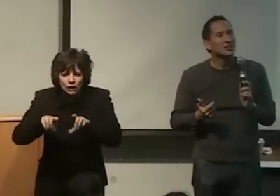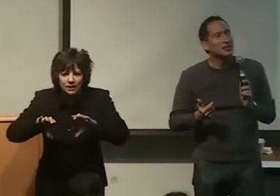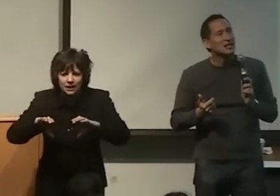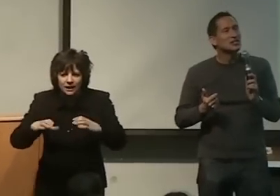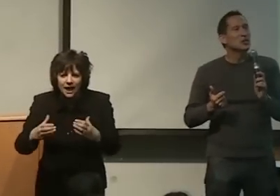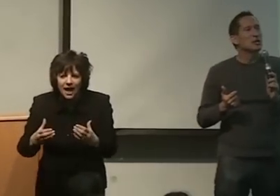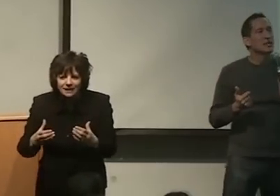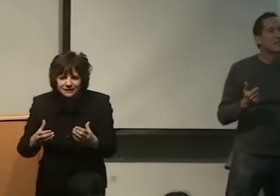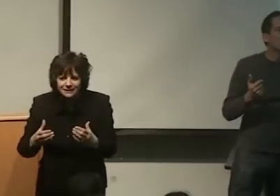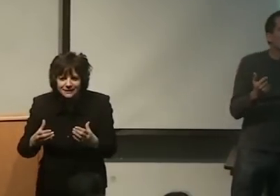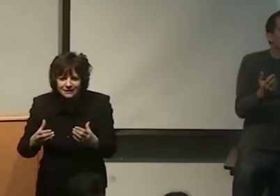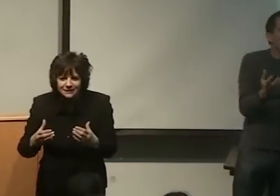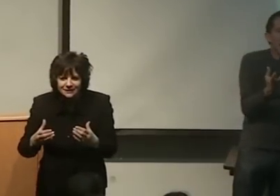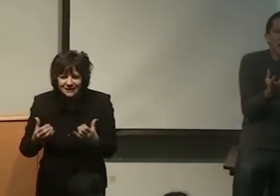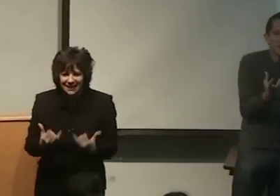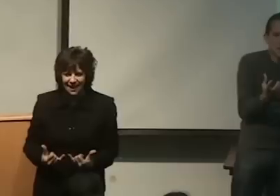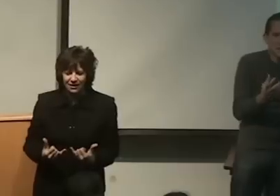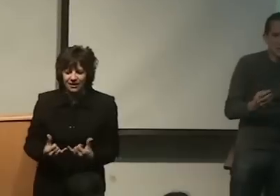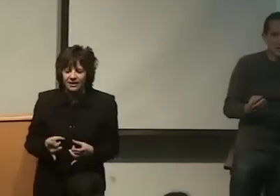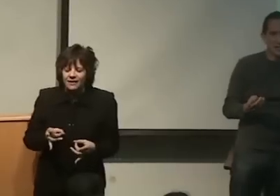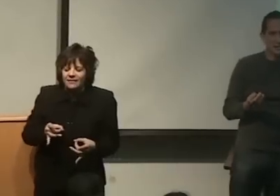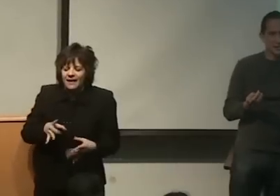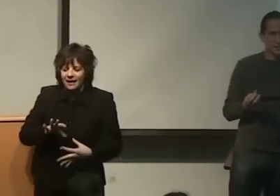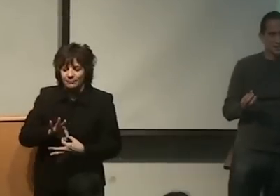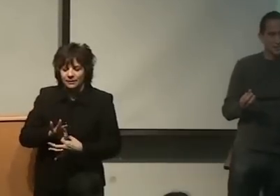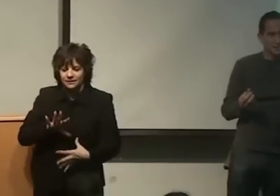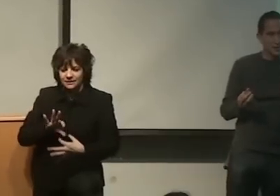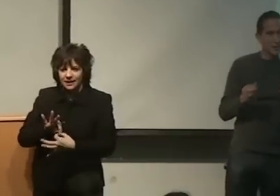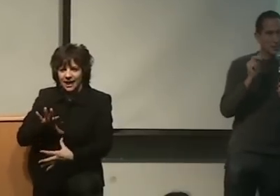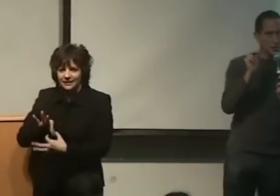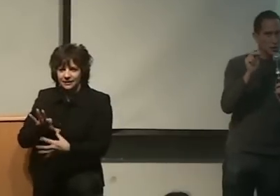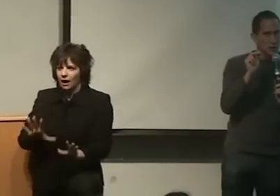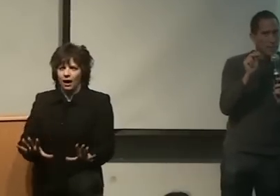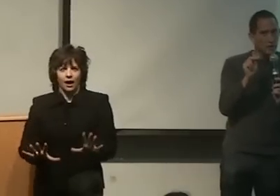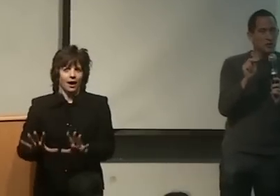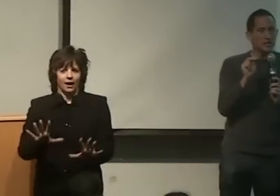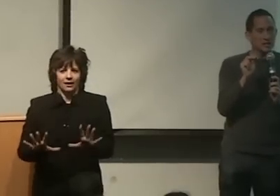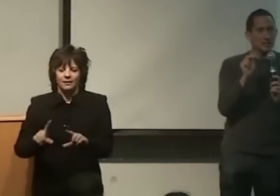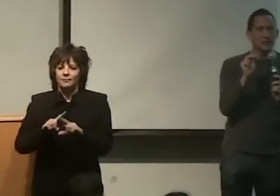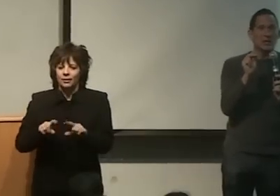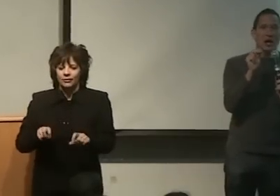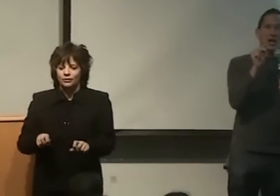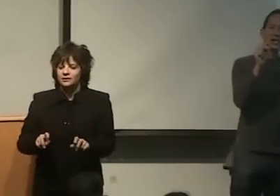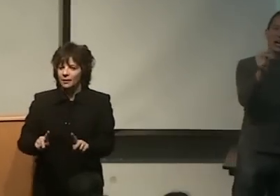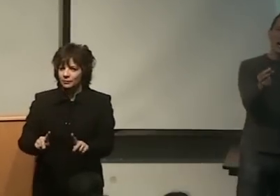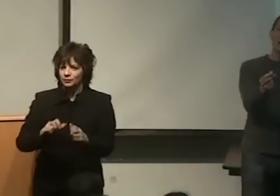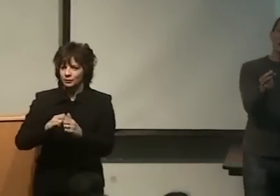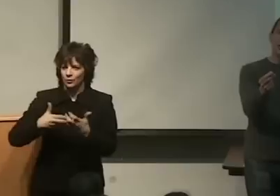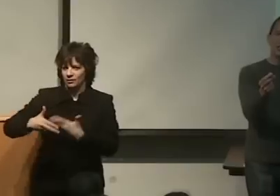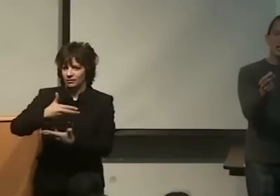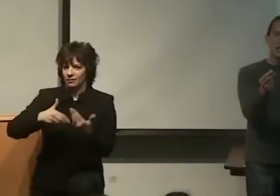And they hate being disconnected. But there are also opportunities here, because college is